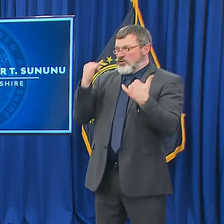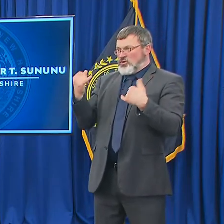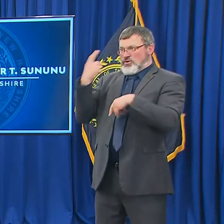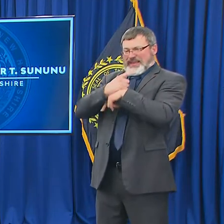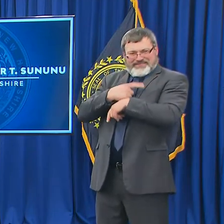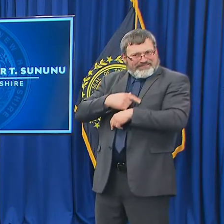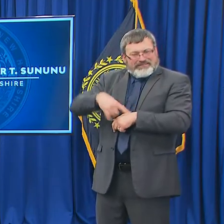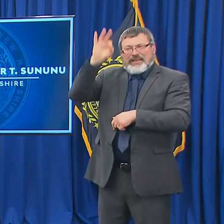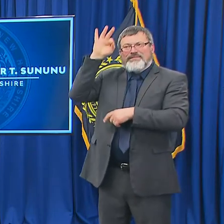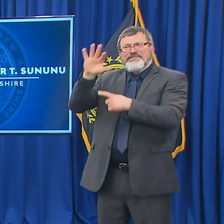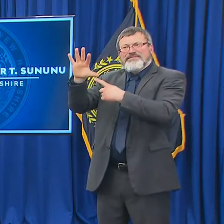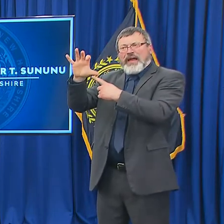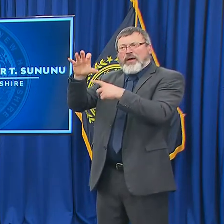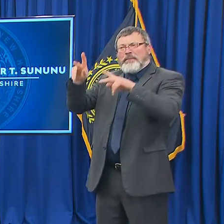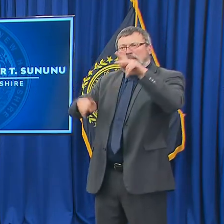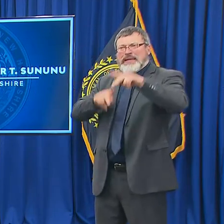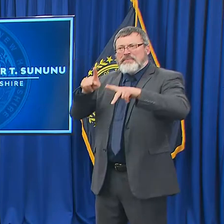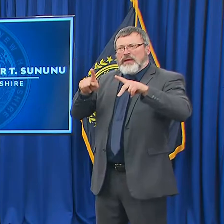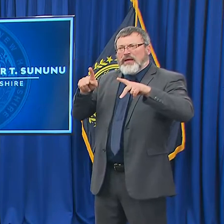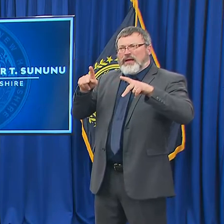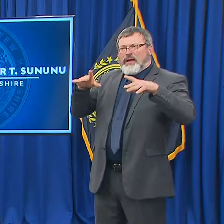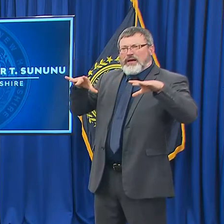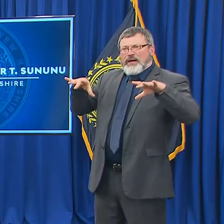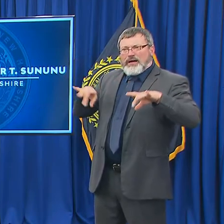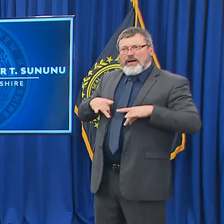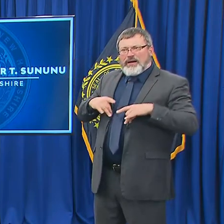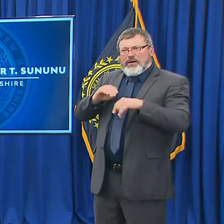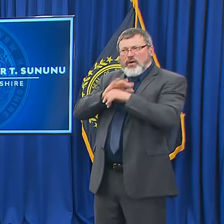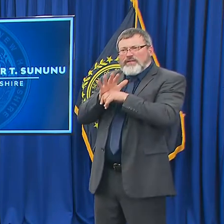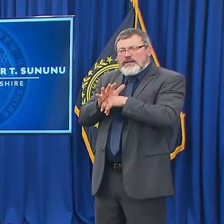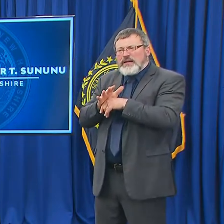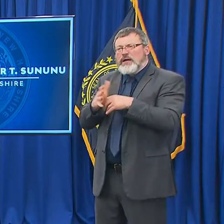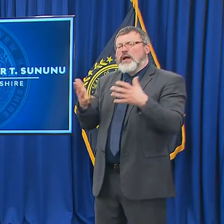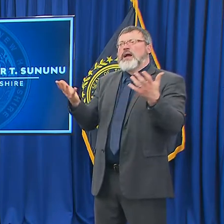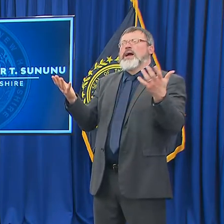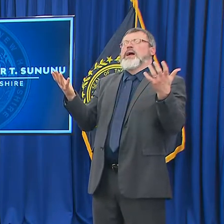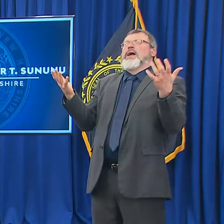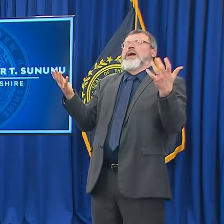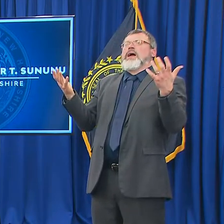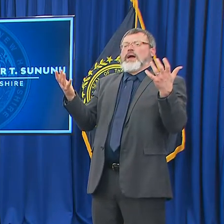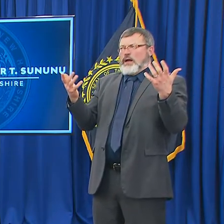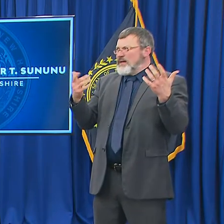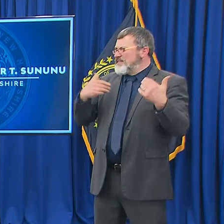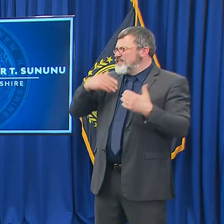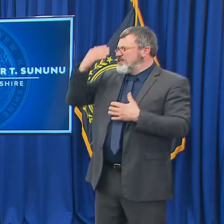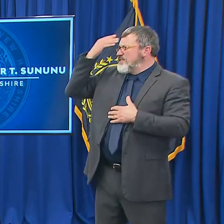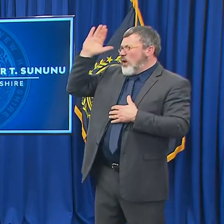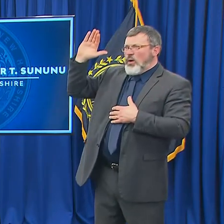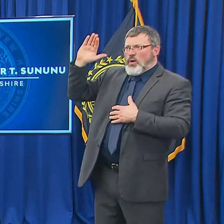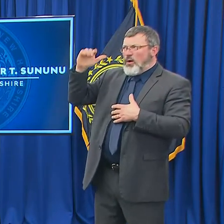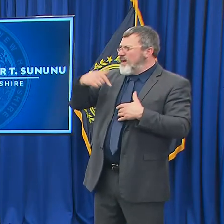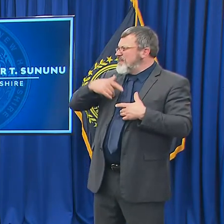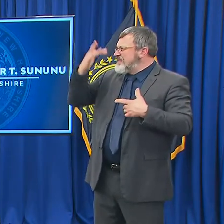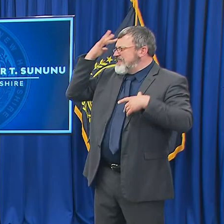putting hundreds and hundreds of people in a close packed area is not very practical this year to have such a large group event indoors.